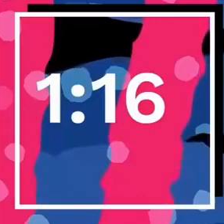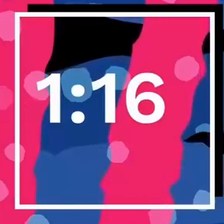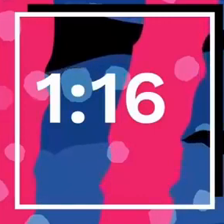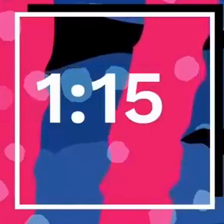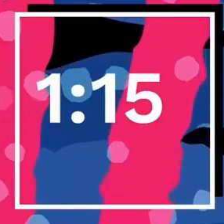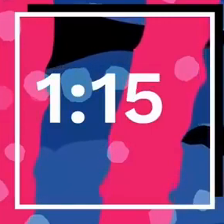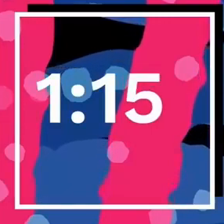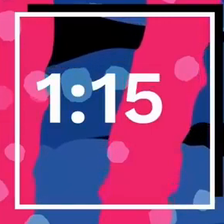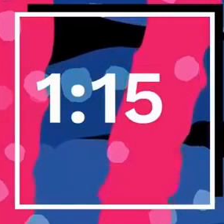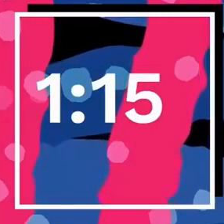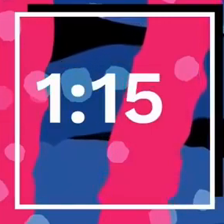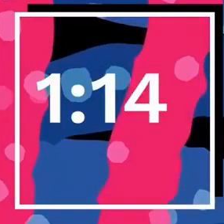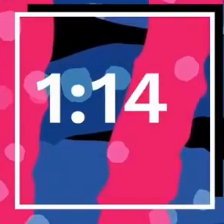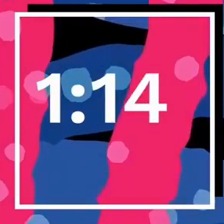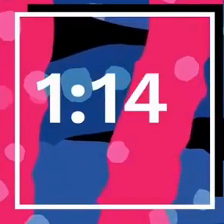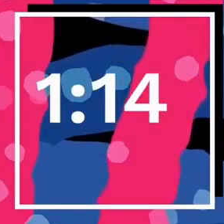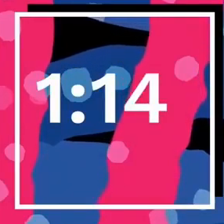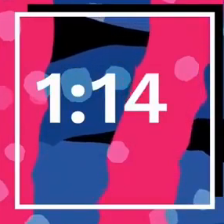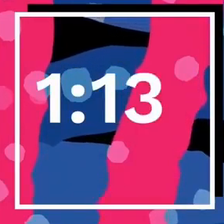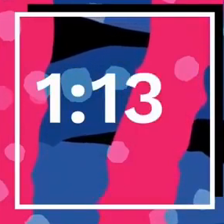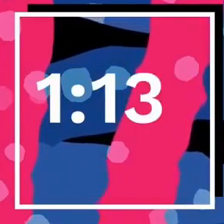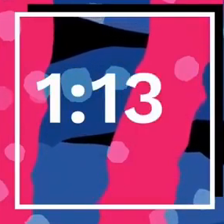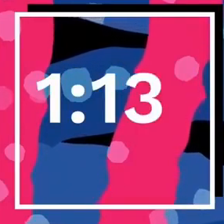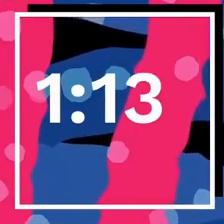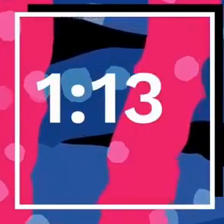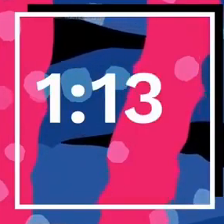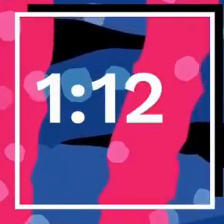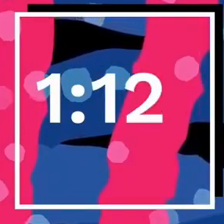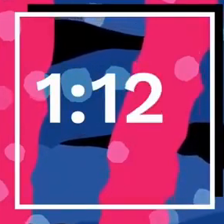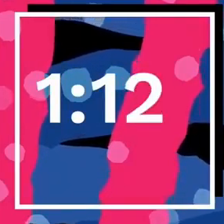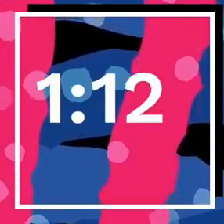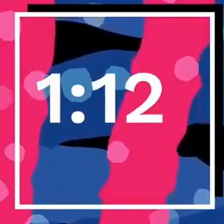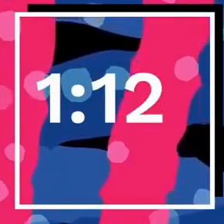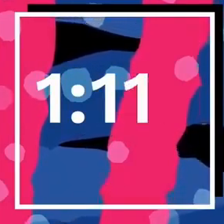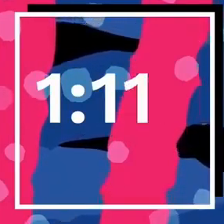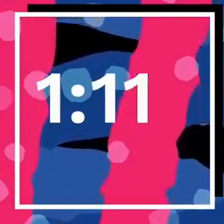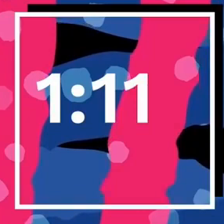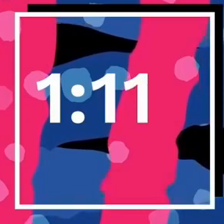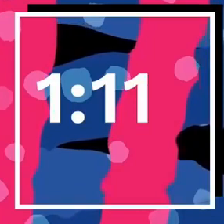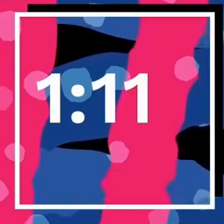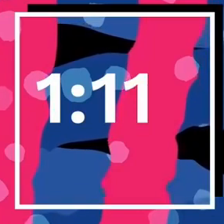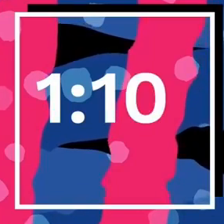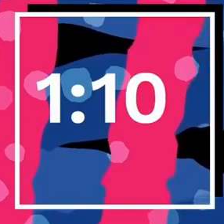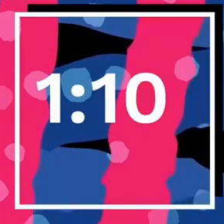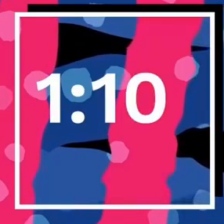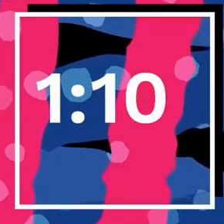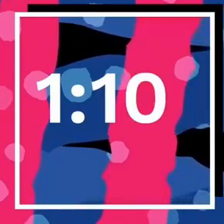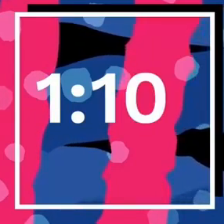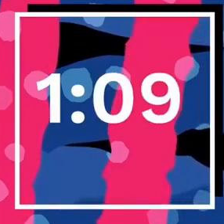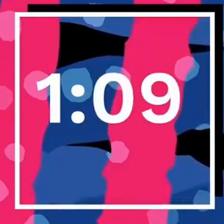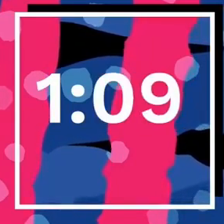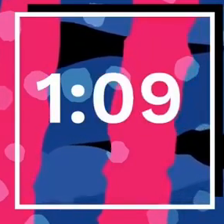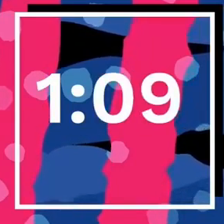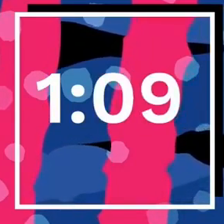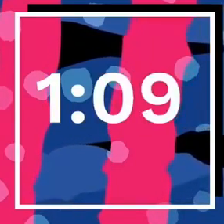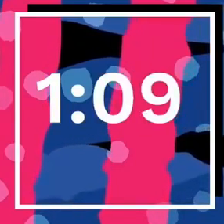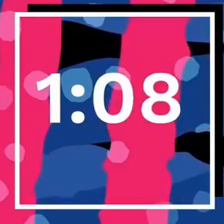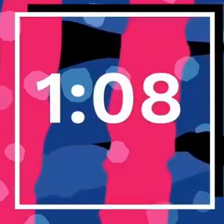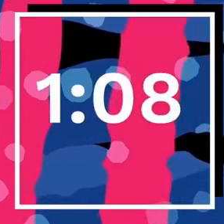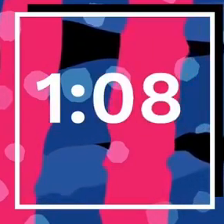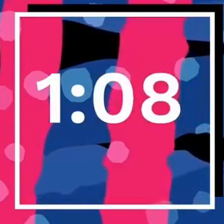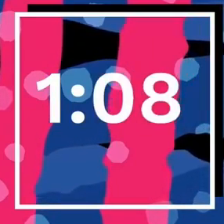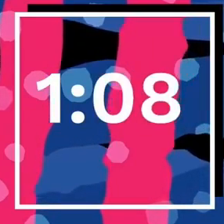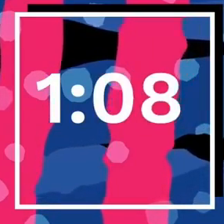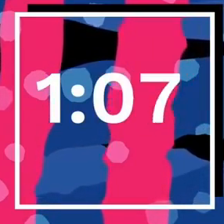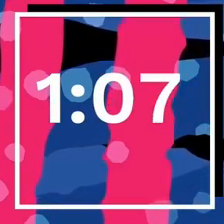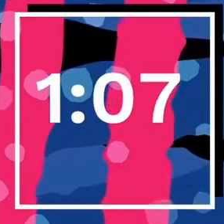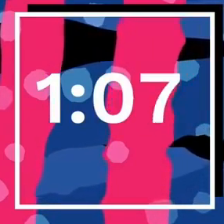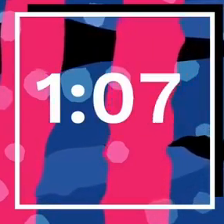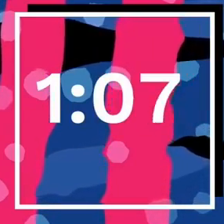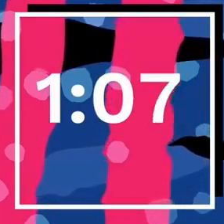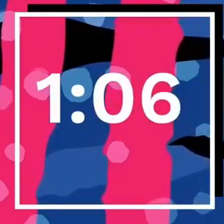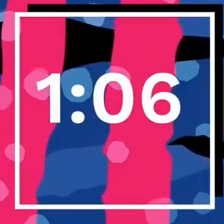NONPROFITS AND PARENTS